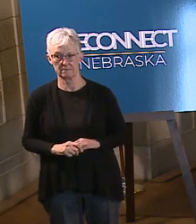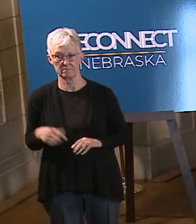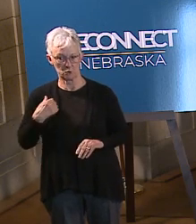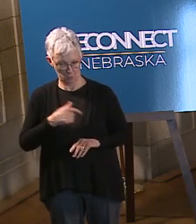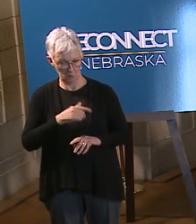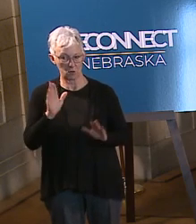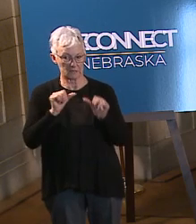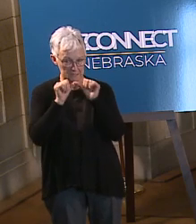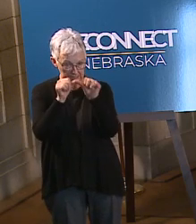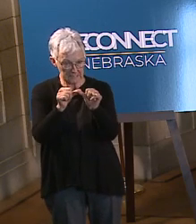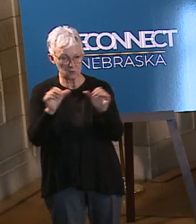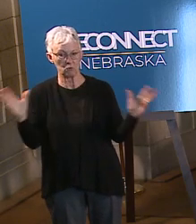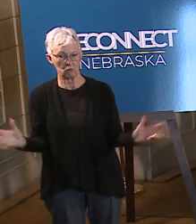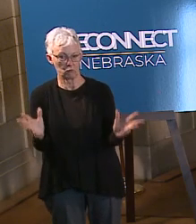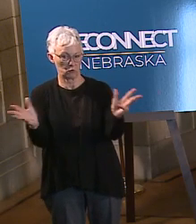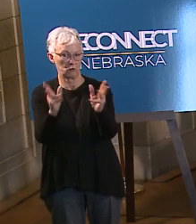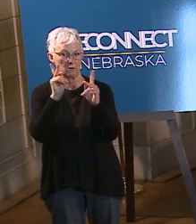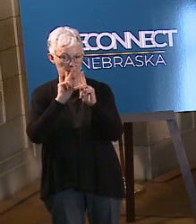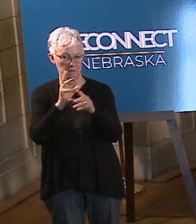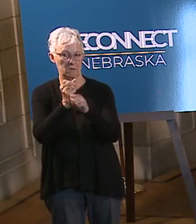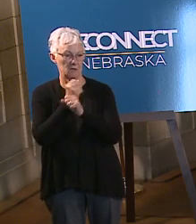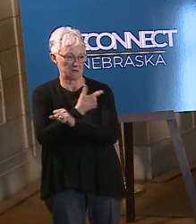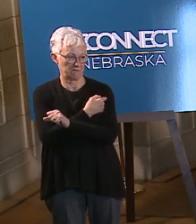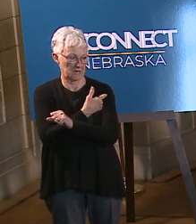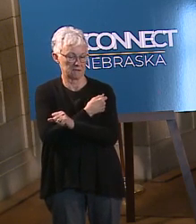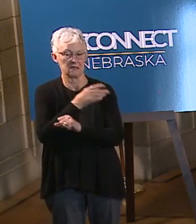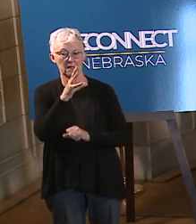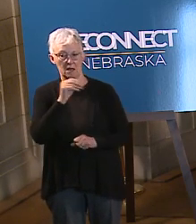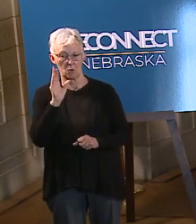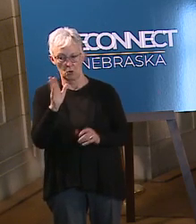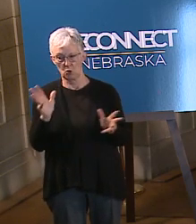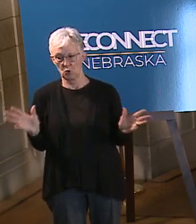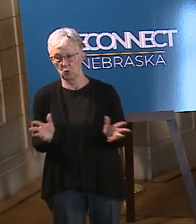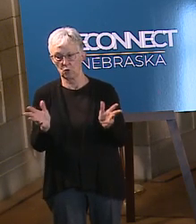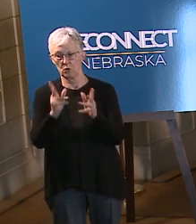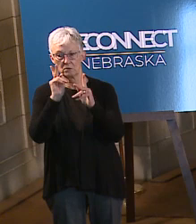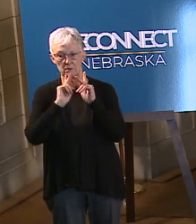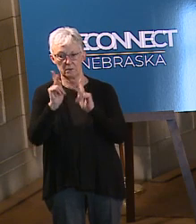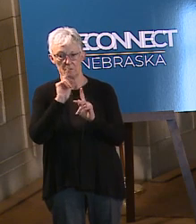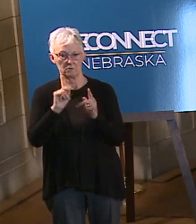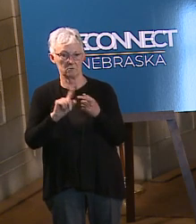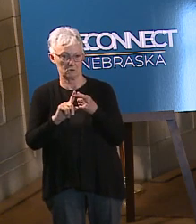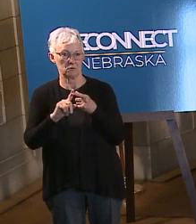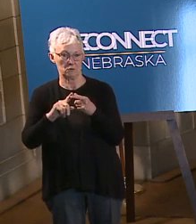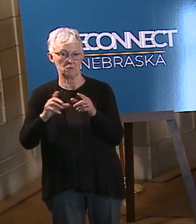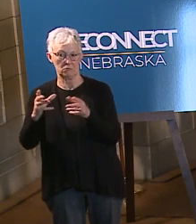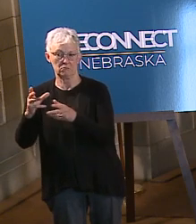UP AND GET THE VACCINE WHILE DOING YOUR GROCERY SHOPPING, AND